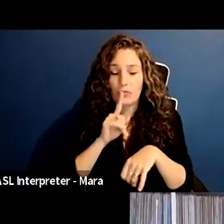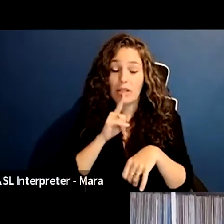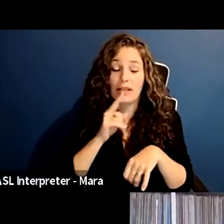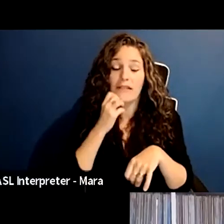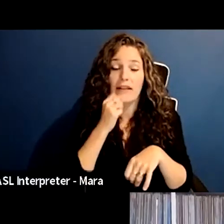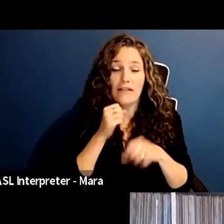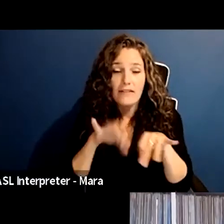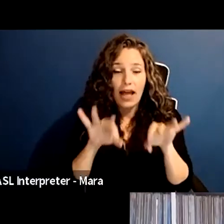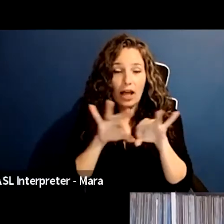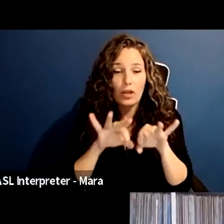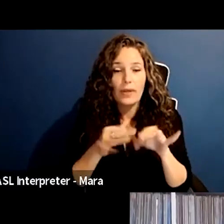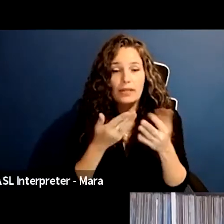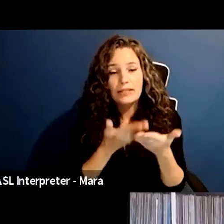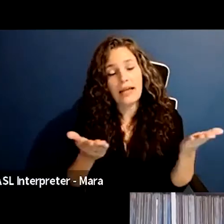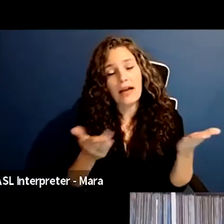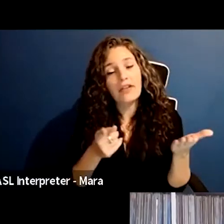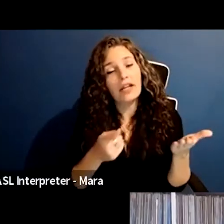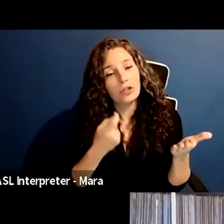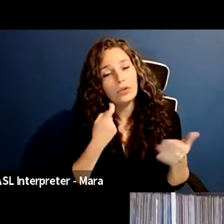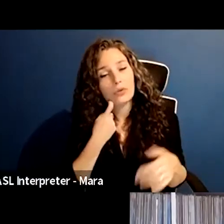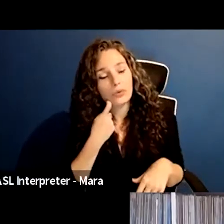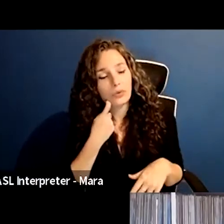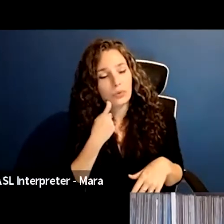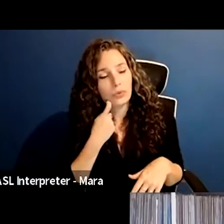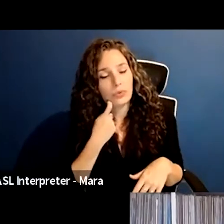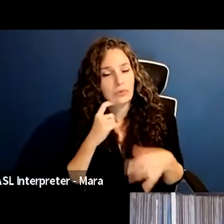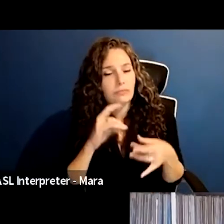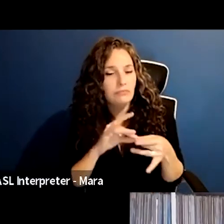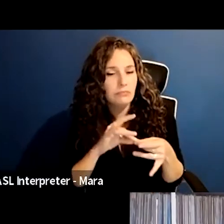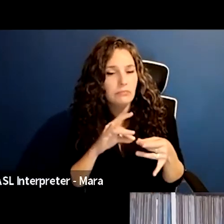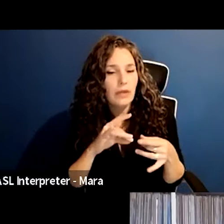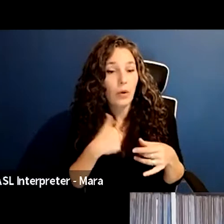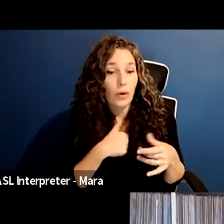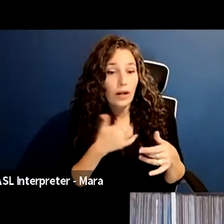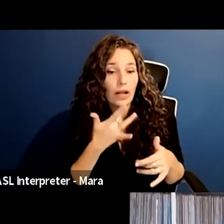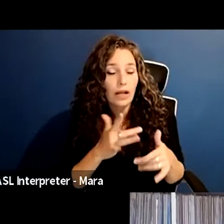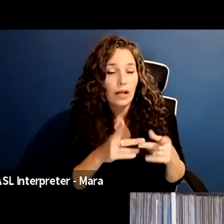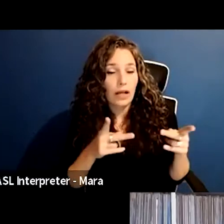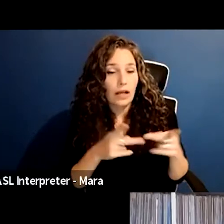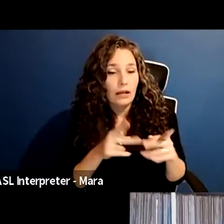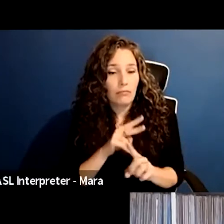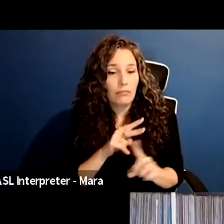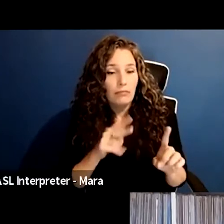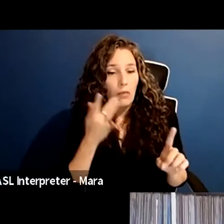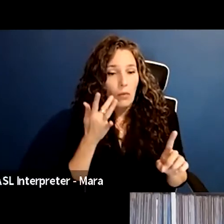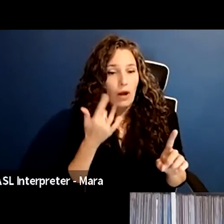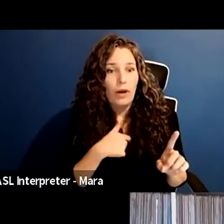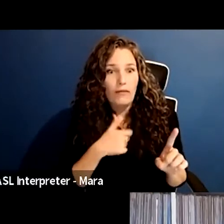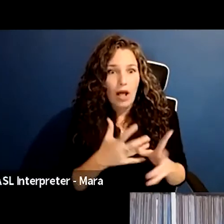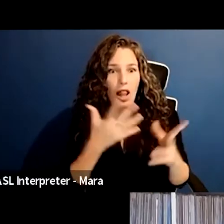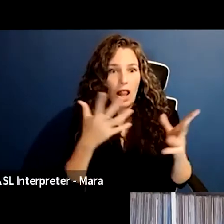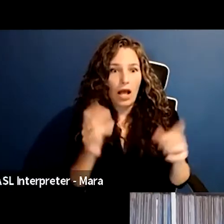And again, as you sort of alluded to, we are sort of in a fortunate position because we do have a lot of industry professionals,